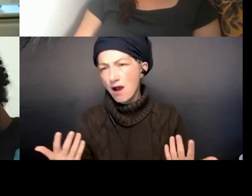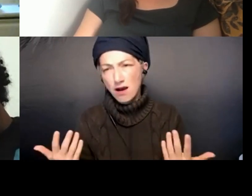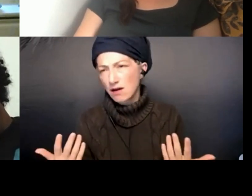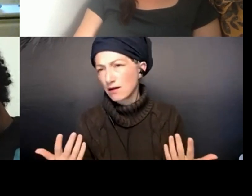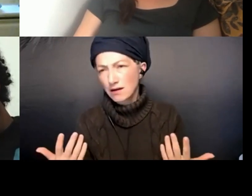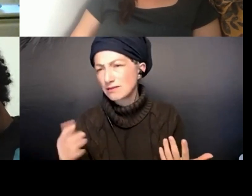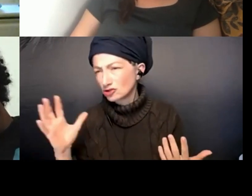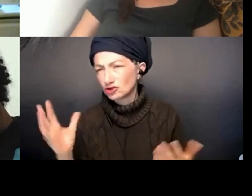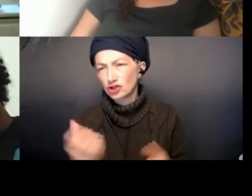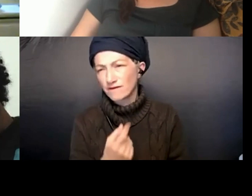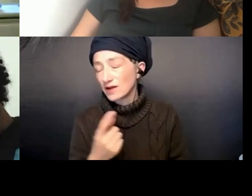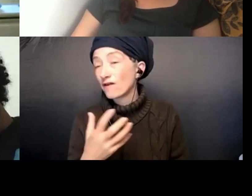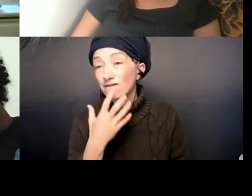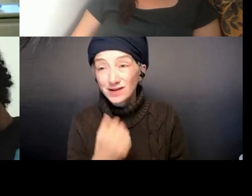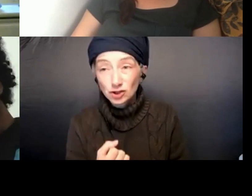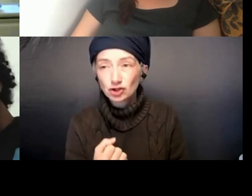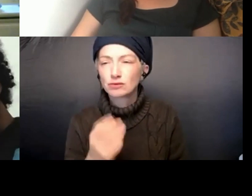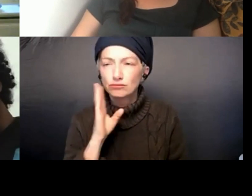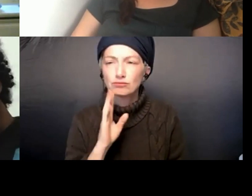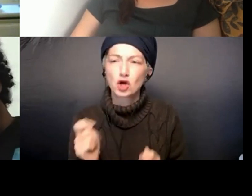Please get in touch.